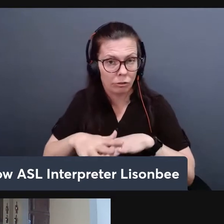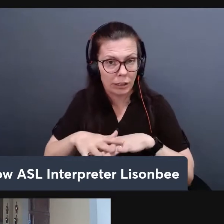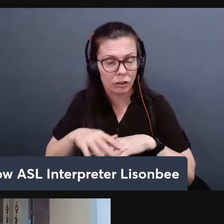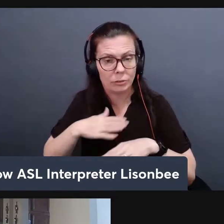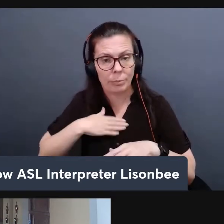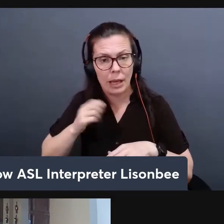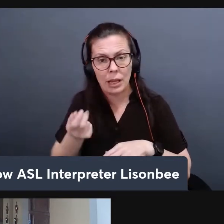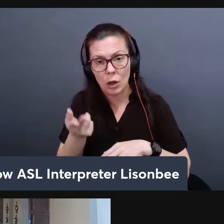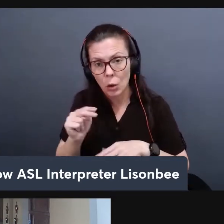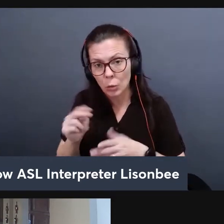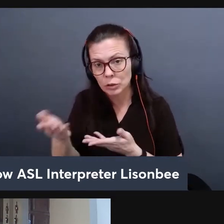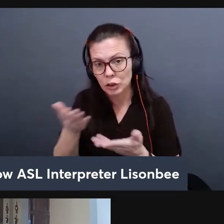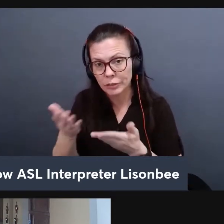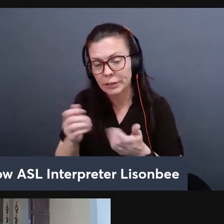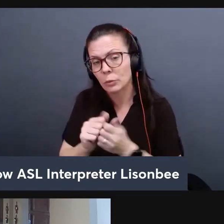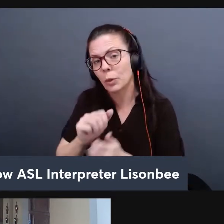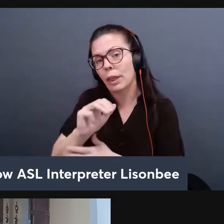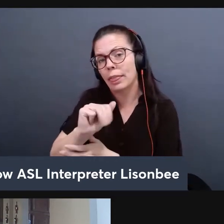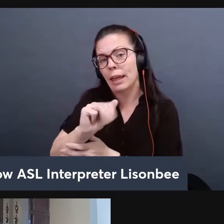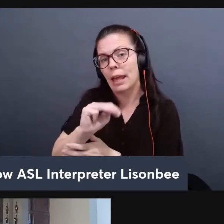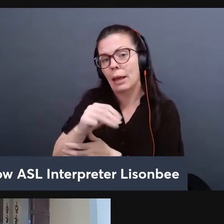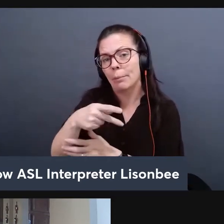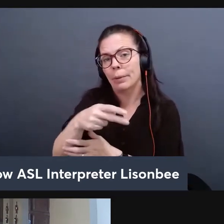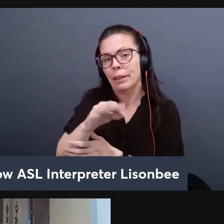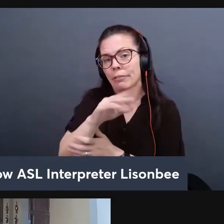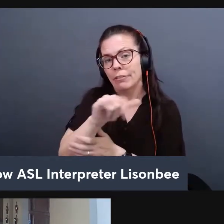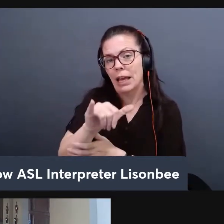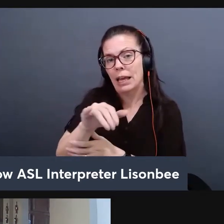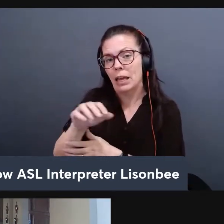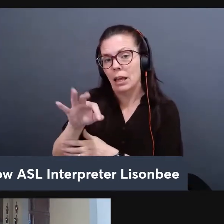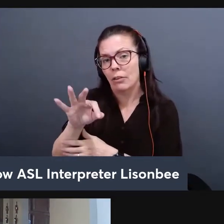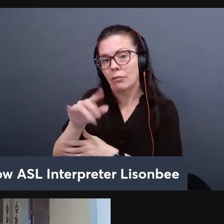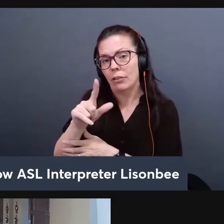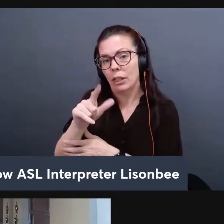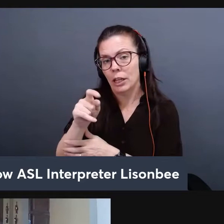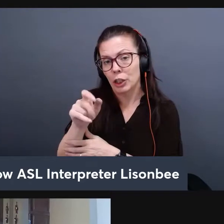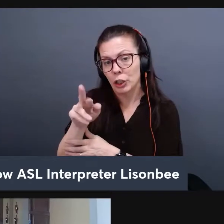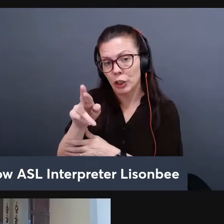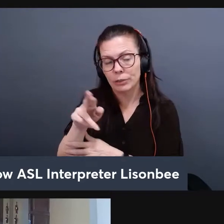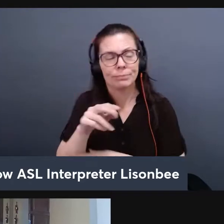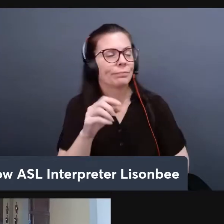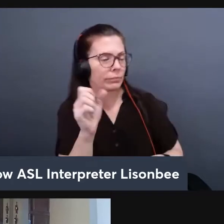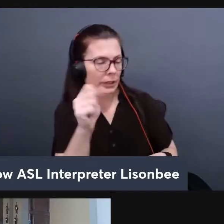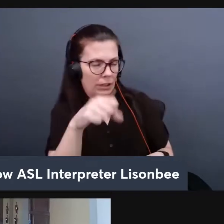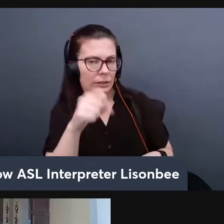with Amplify Flutter? Absolutely. So the way that the custom authentication flow works